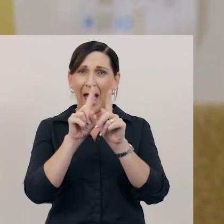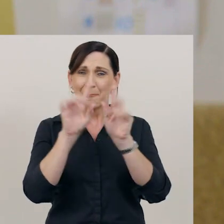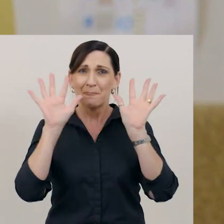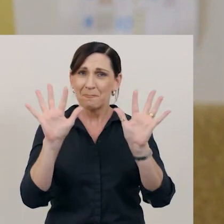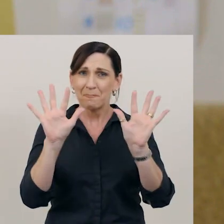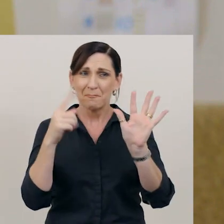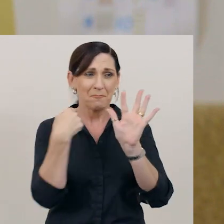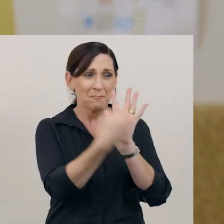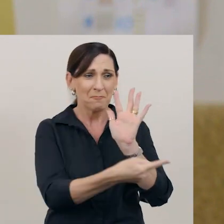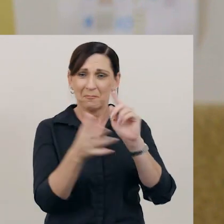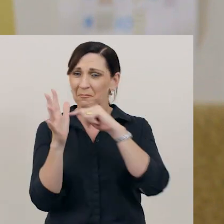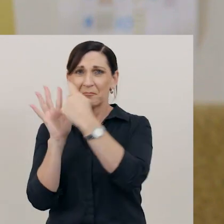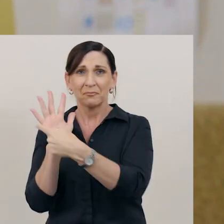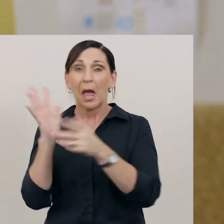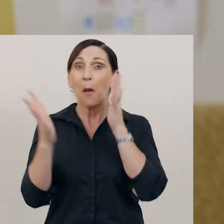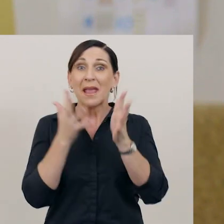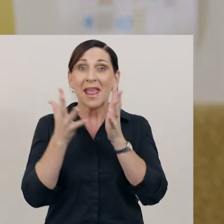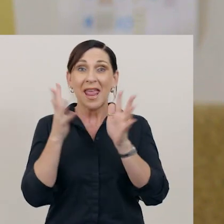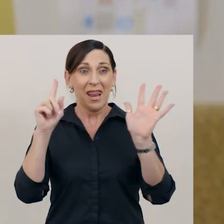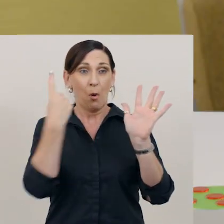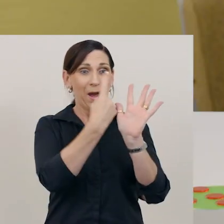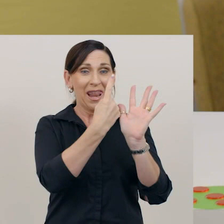My hands are showing a double.